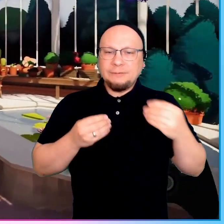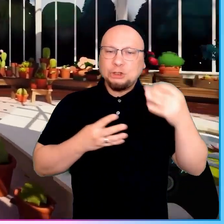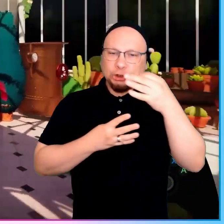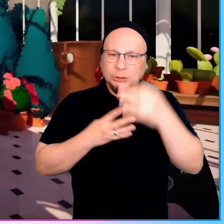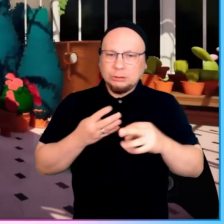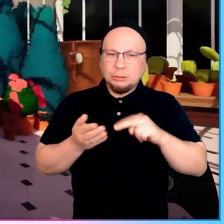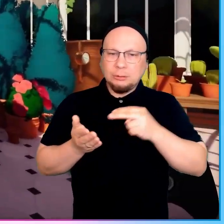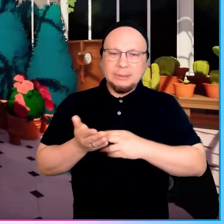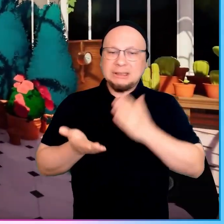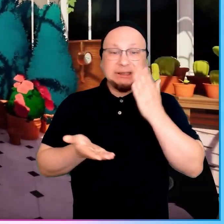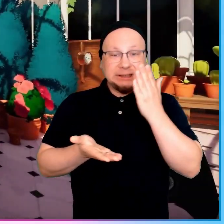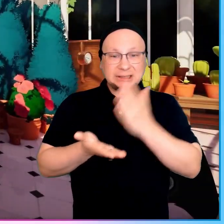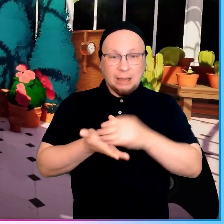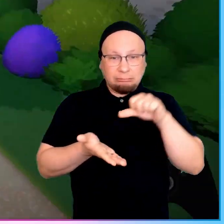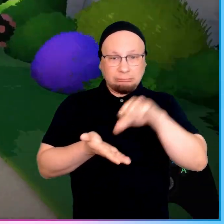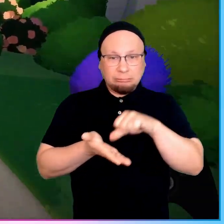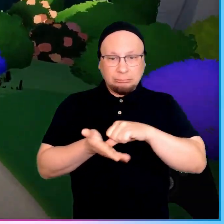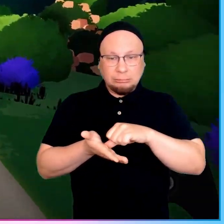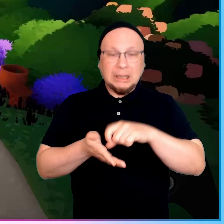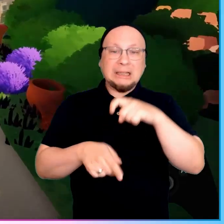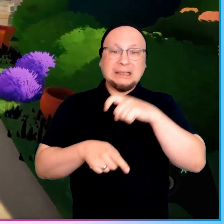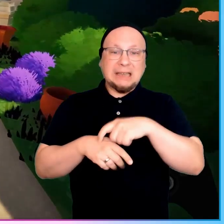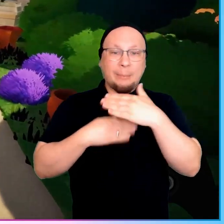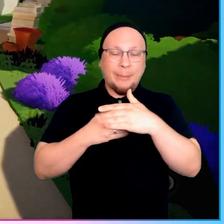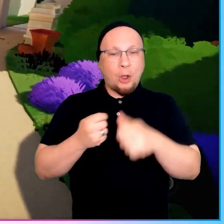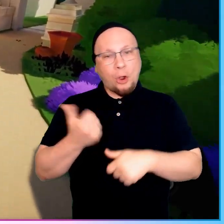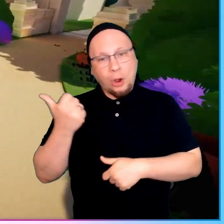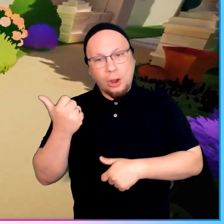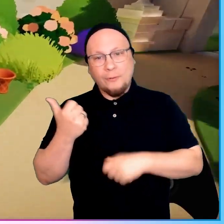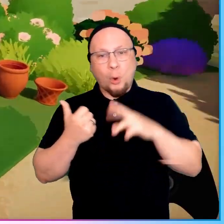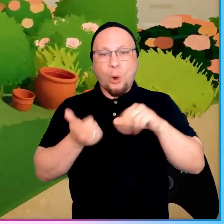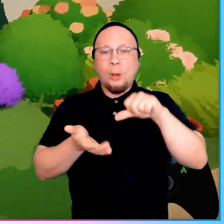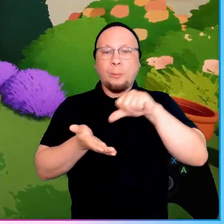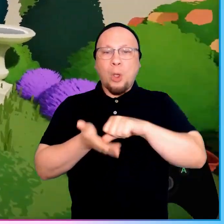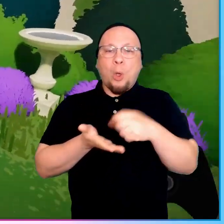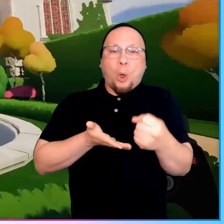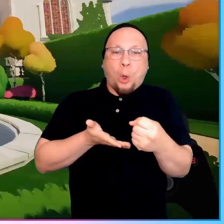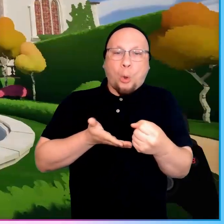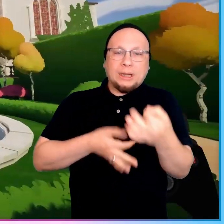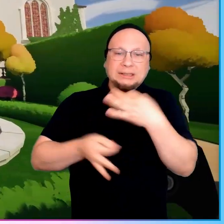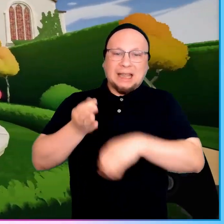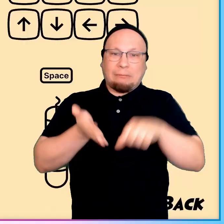quick button presses or the ability to toggle a sustained button press is always a great idea.